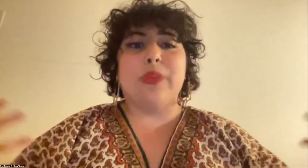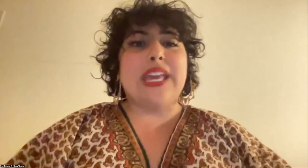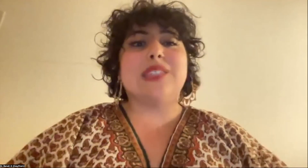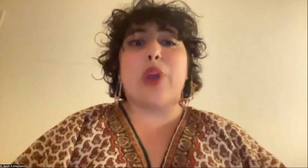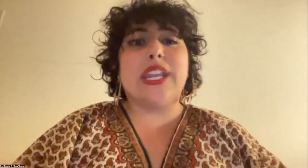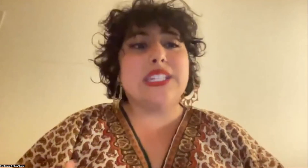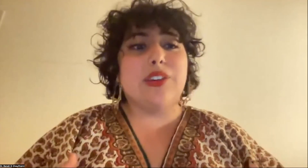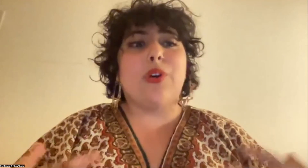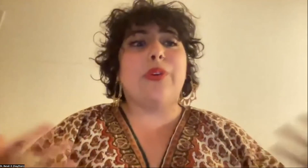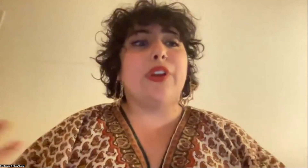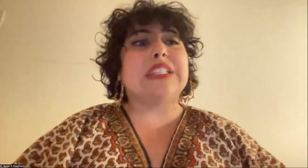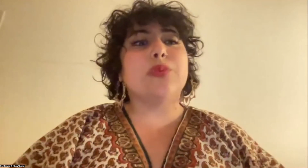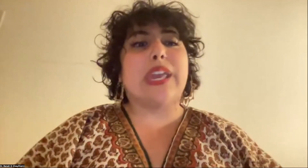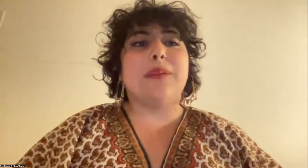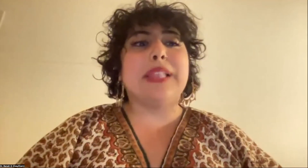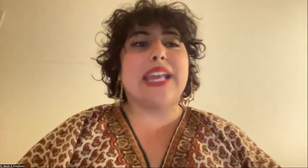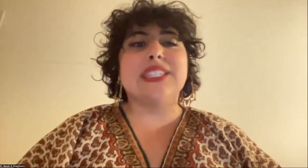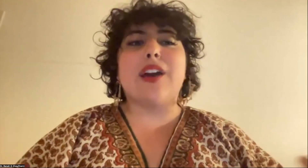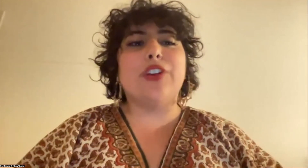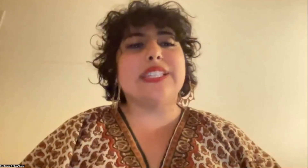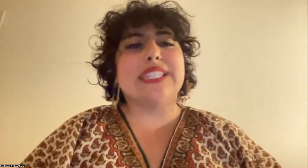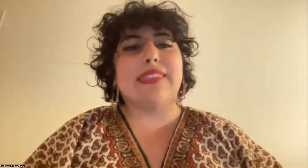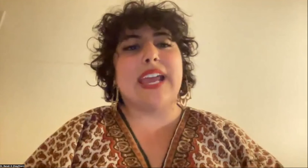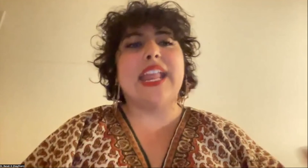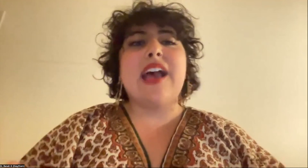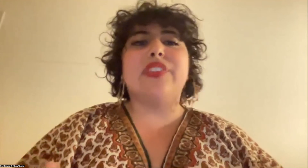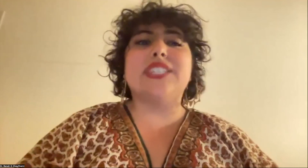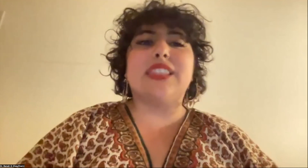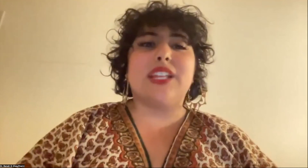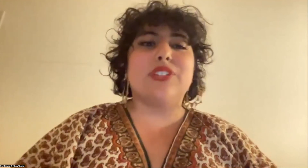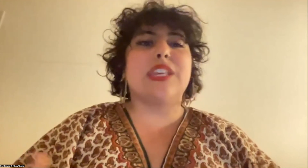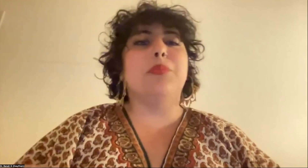it’s bright indigo and there are swaying plants covered in sunlight, and the sunlight looks like